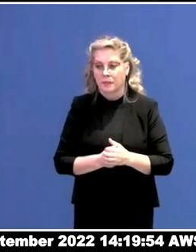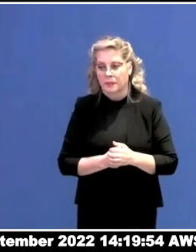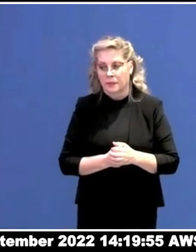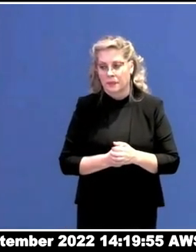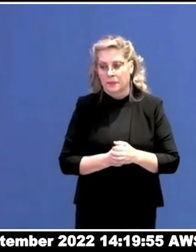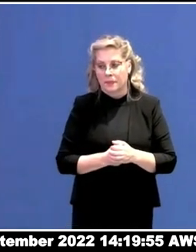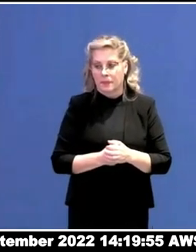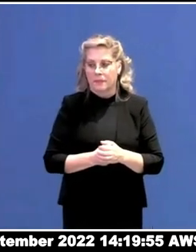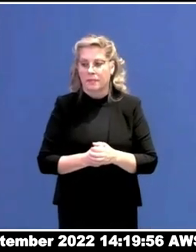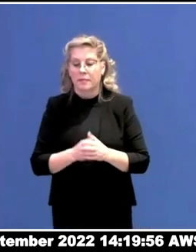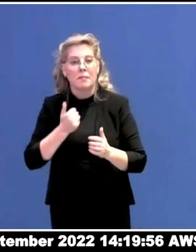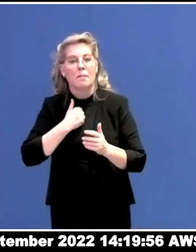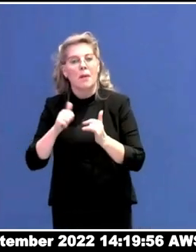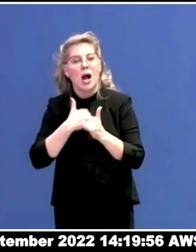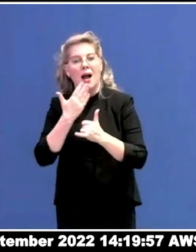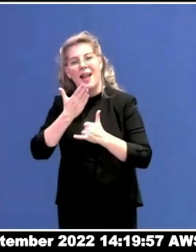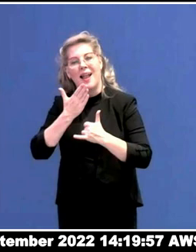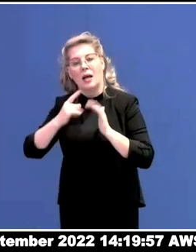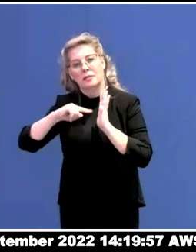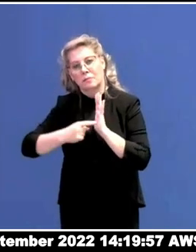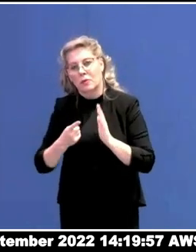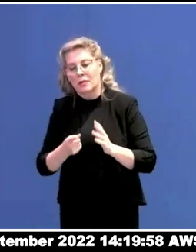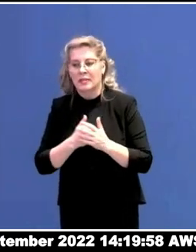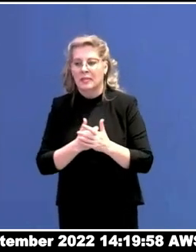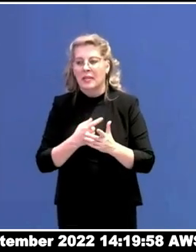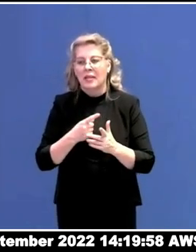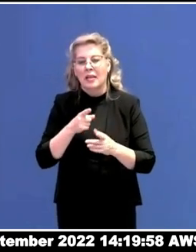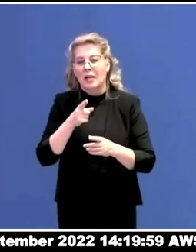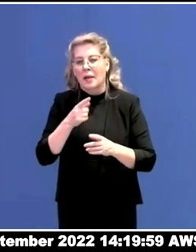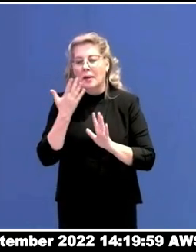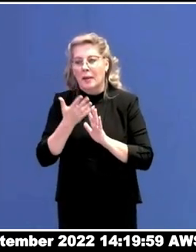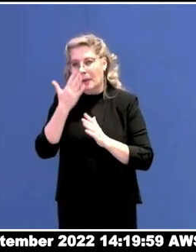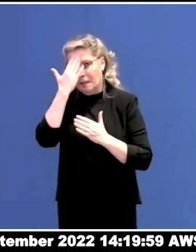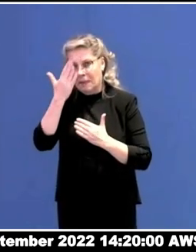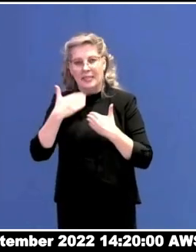The last point I was making was that mental health services need to be comprehensive as